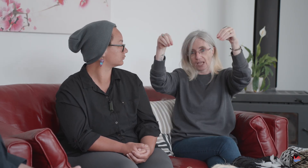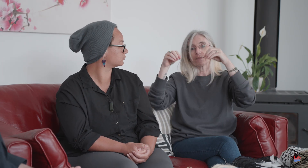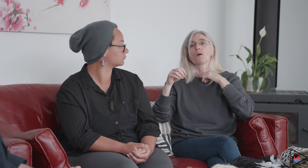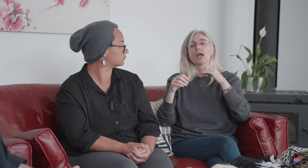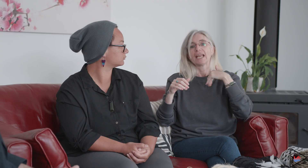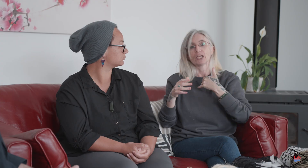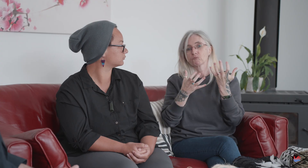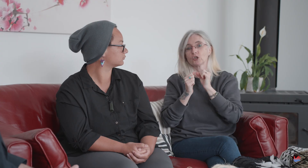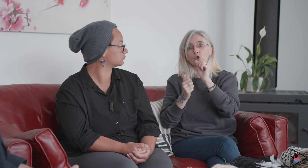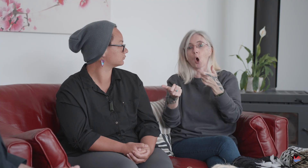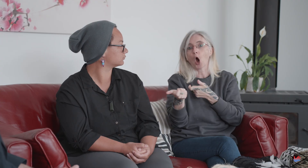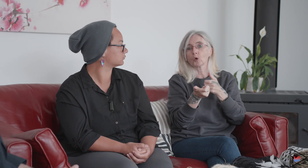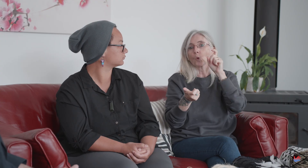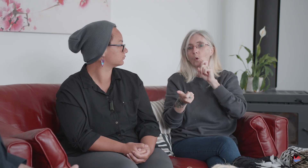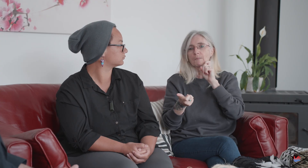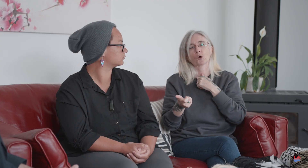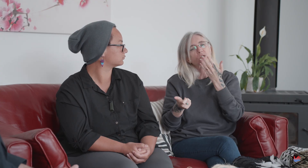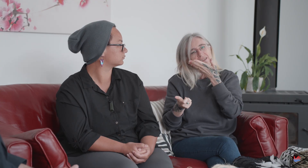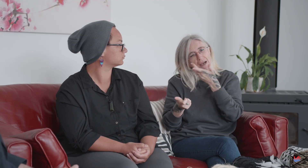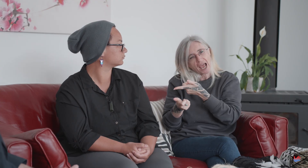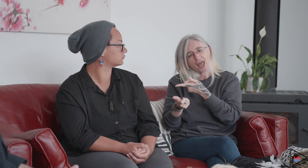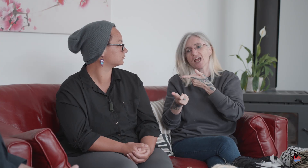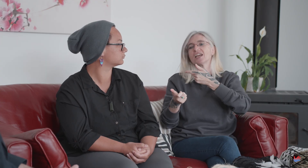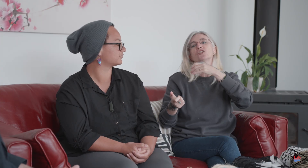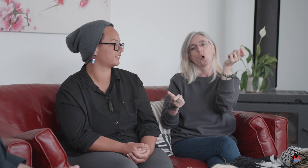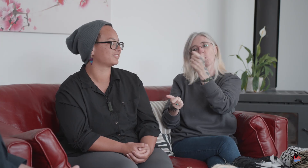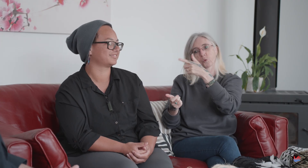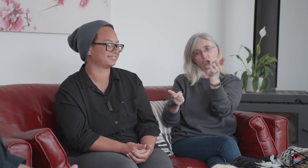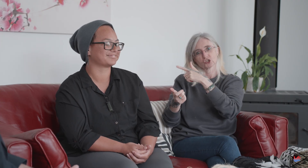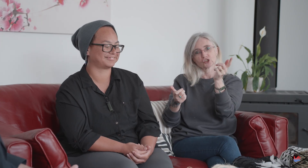And then you hose it down. You've got to think about it. It smells as well. So you've got to